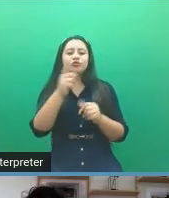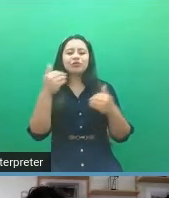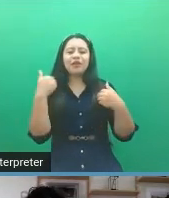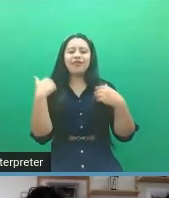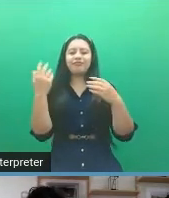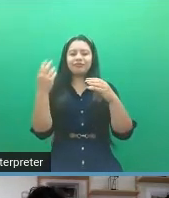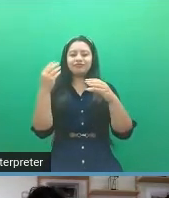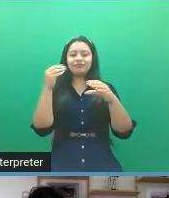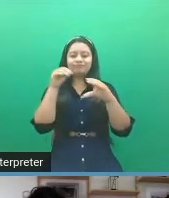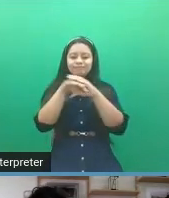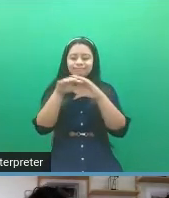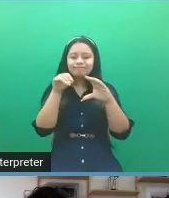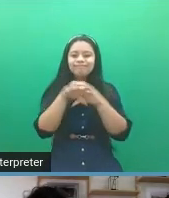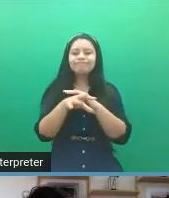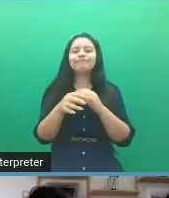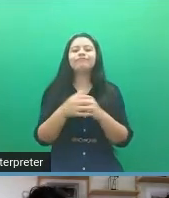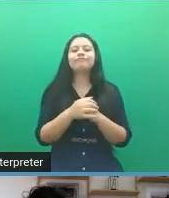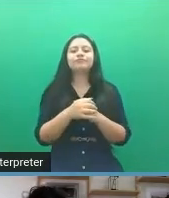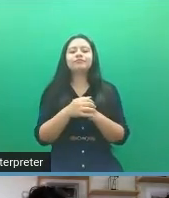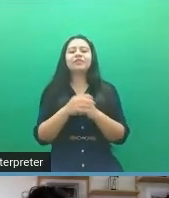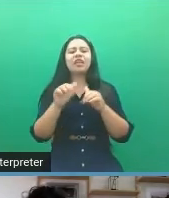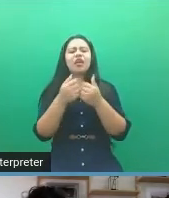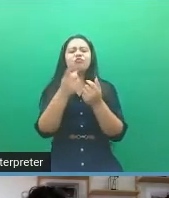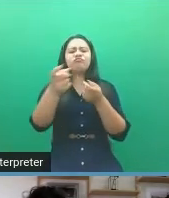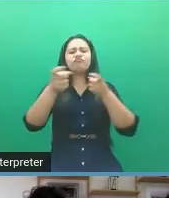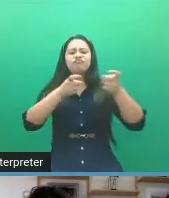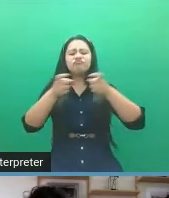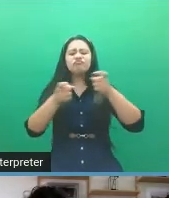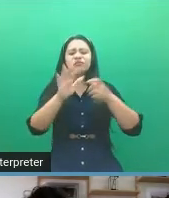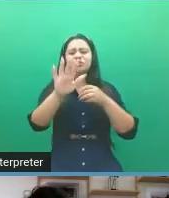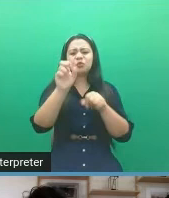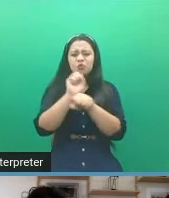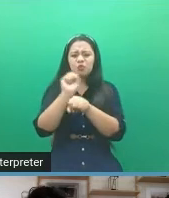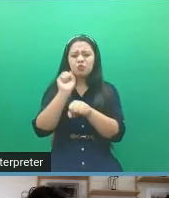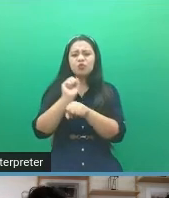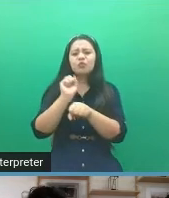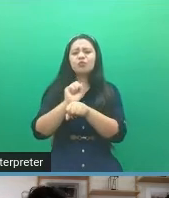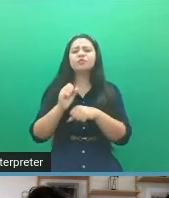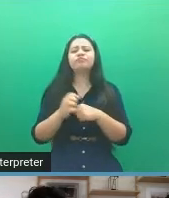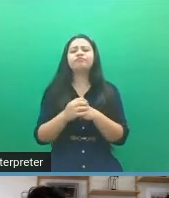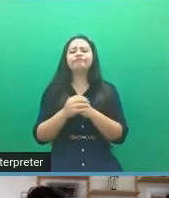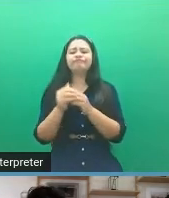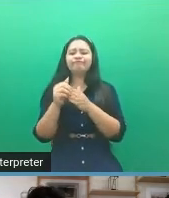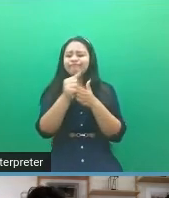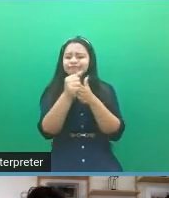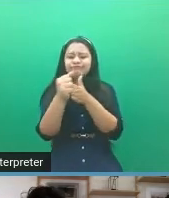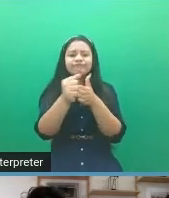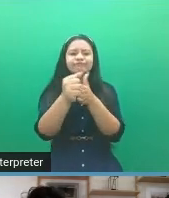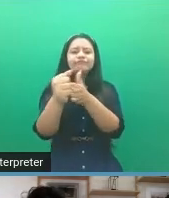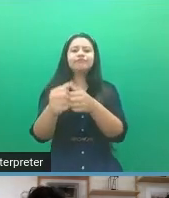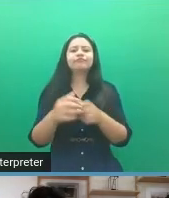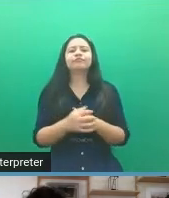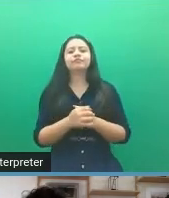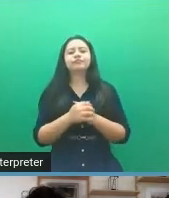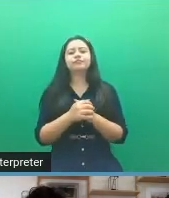workflows through which we manage our collections and the assets are critical. In this context,